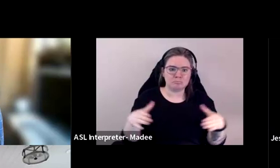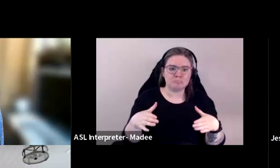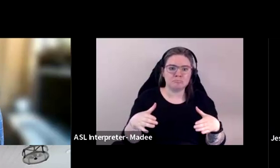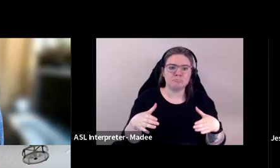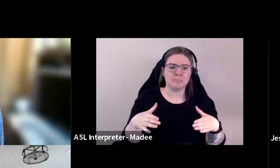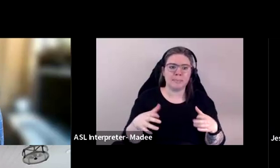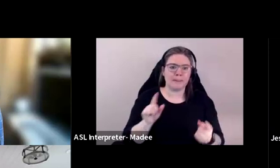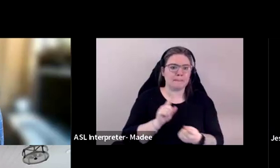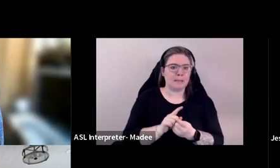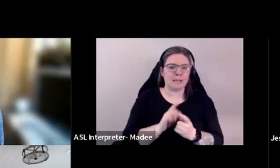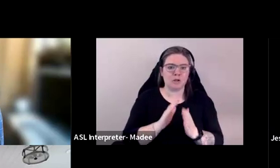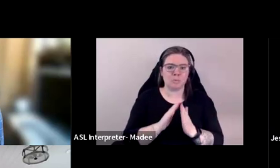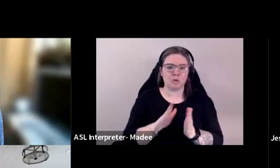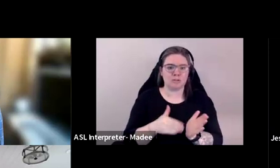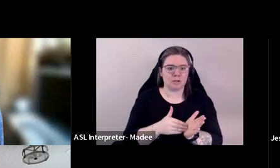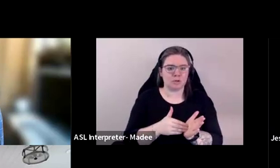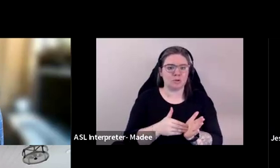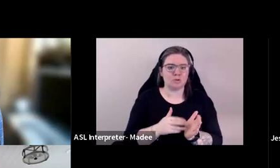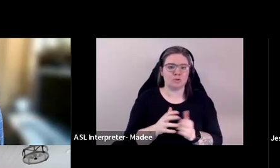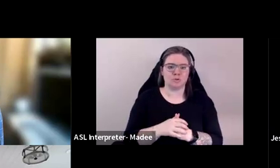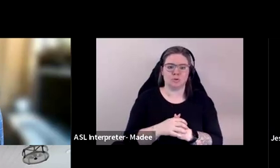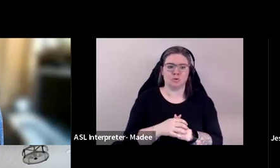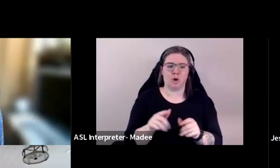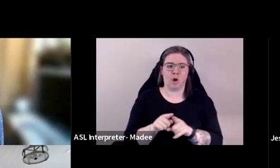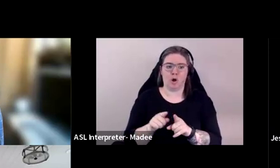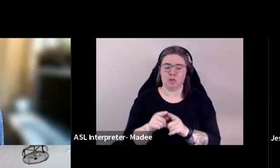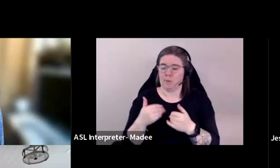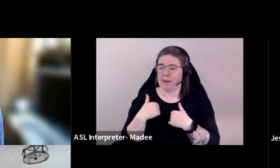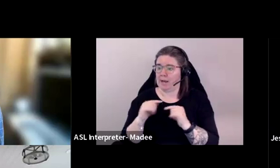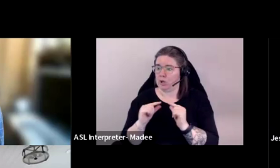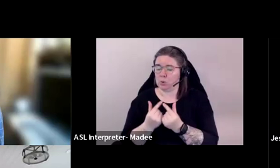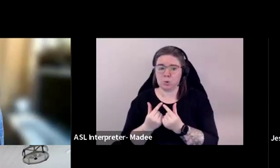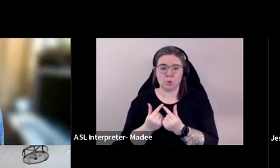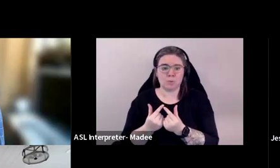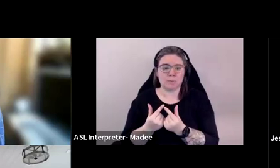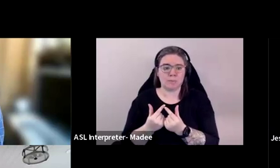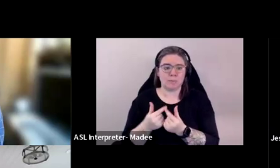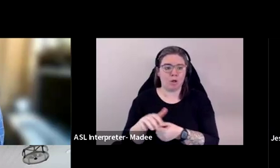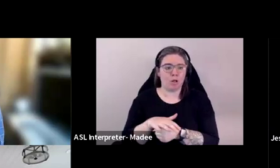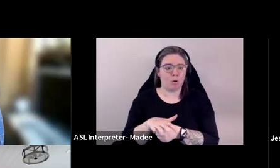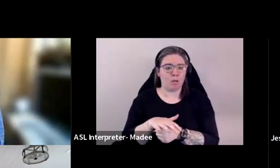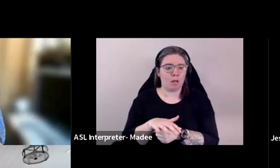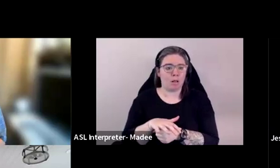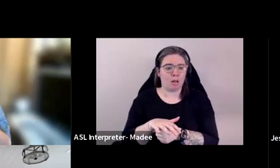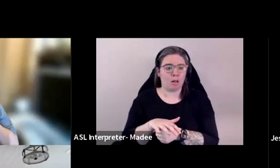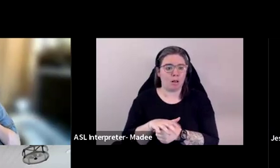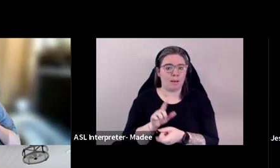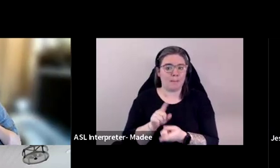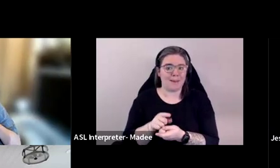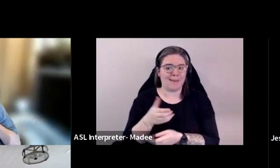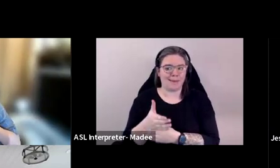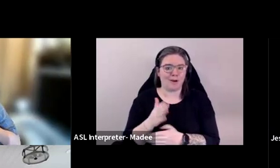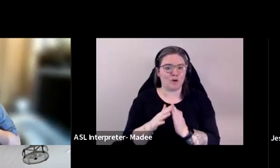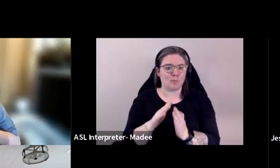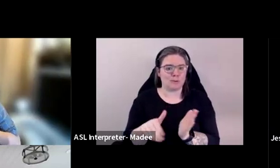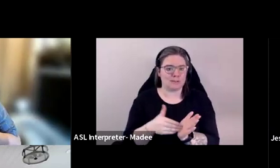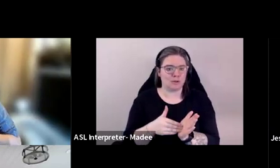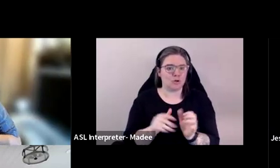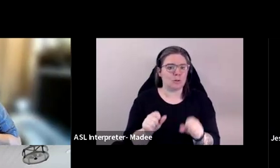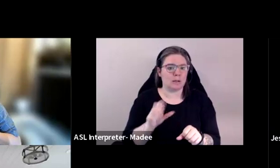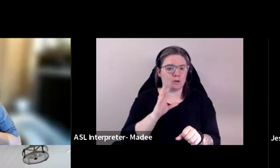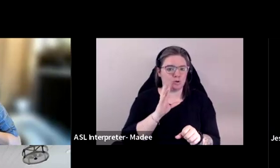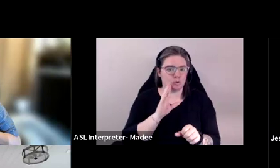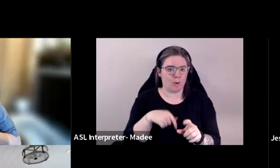Maria Cordova: or we've even had a group near us. One of the local neighborhoods met at one of our community centers so that they could talk about